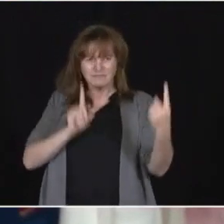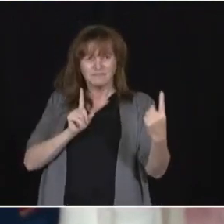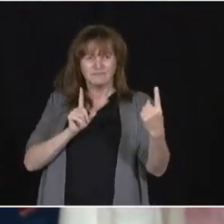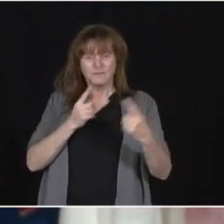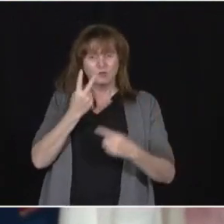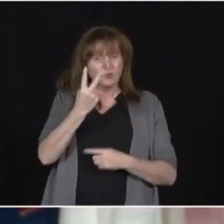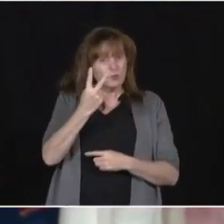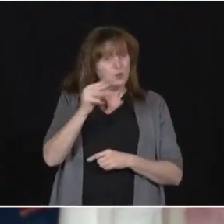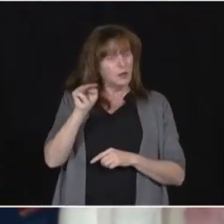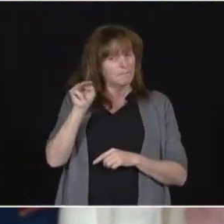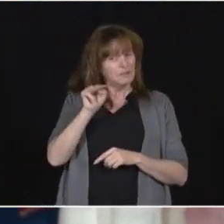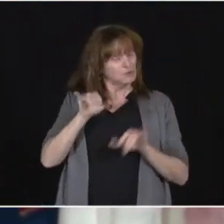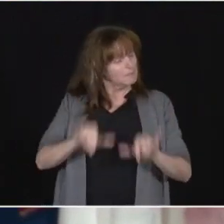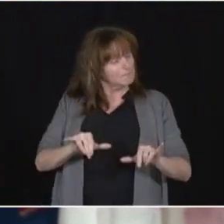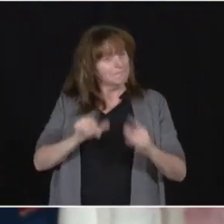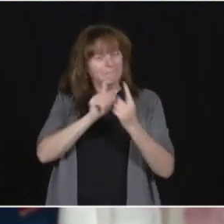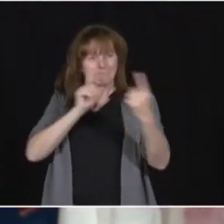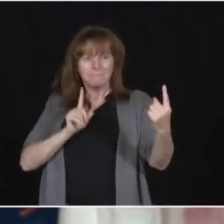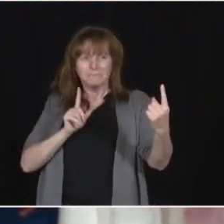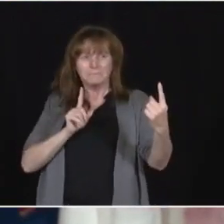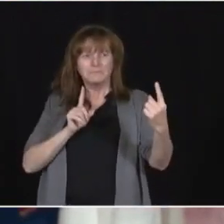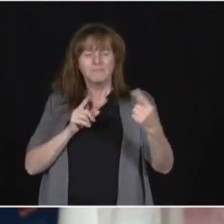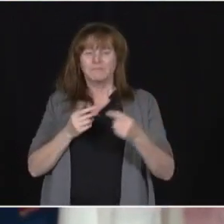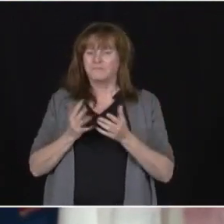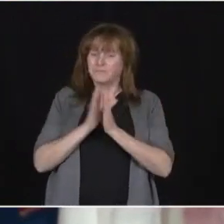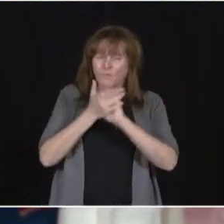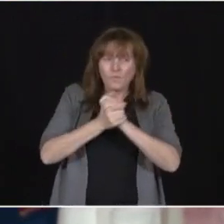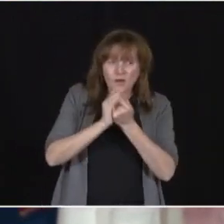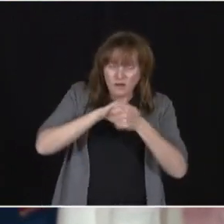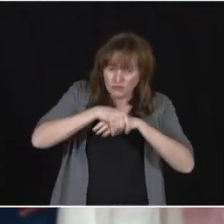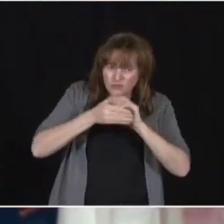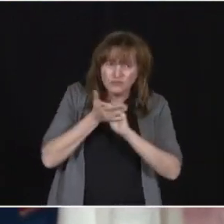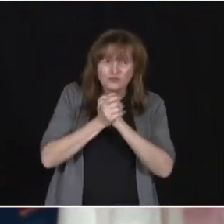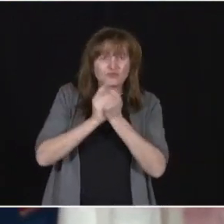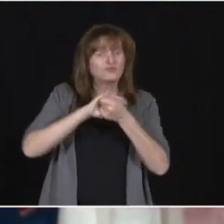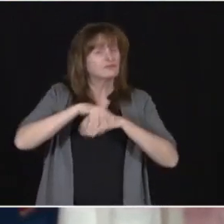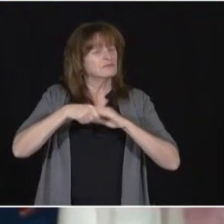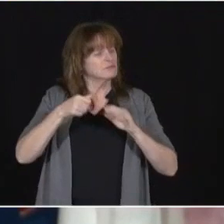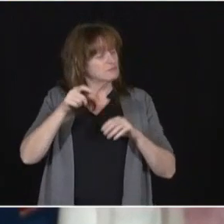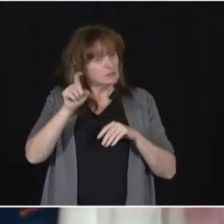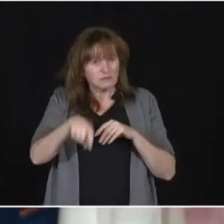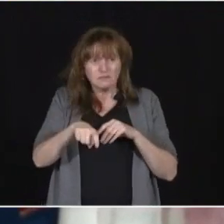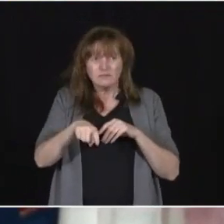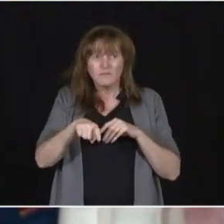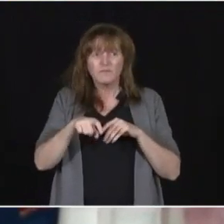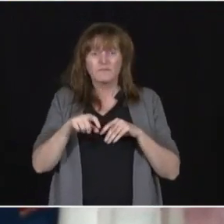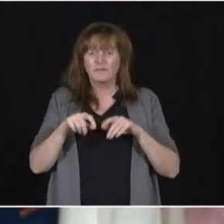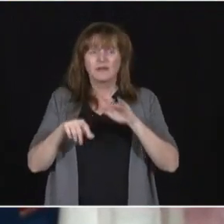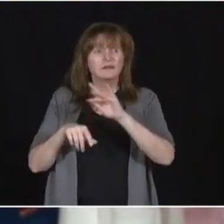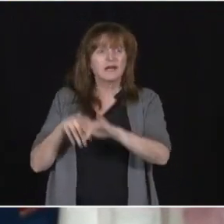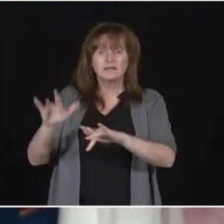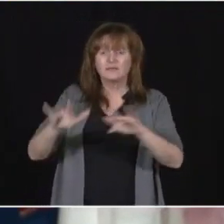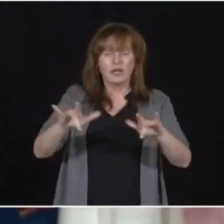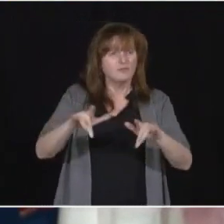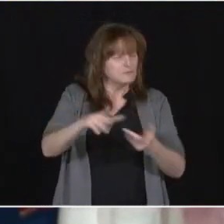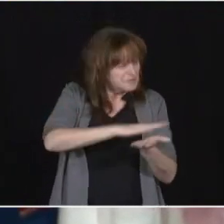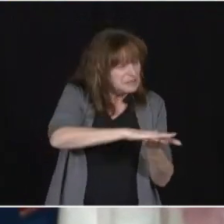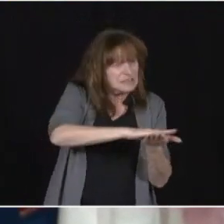from home, if possible. And if you are going out for necessities or if you are taking public transit